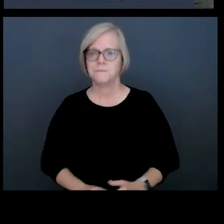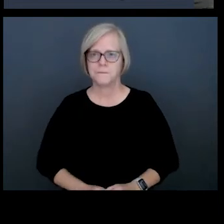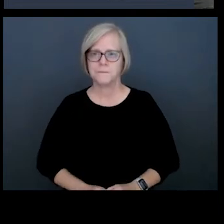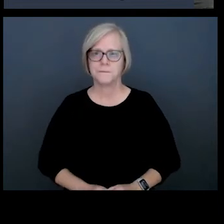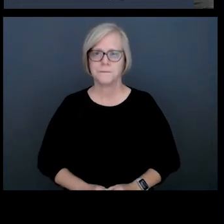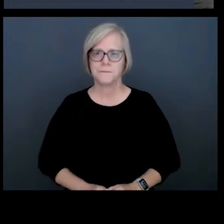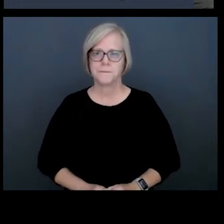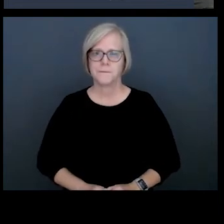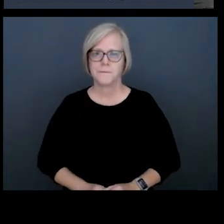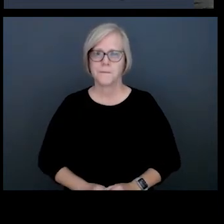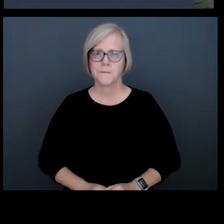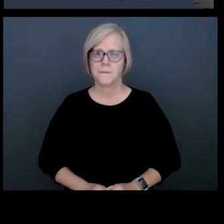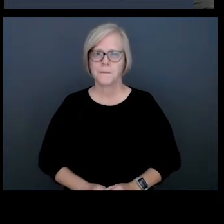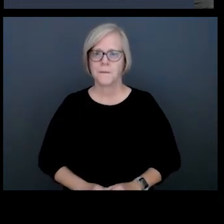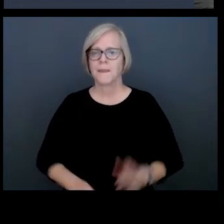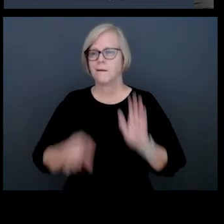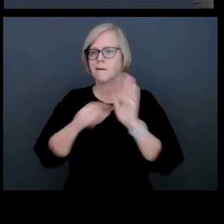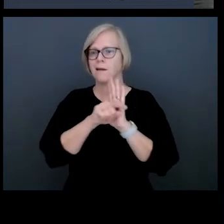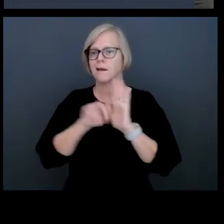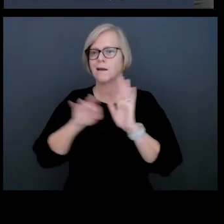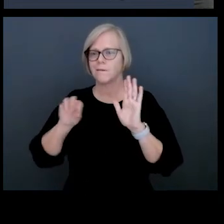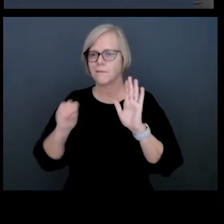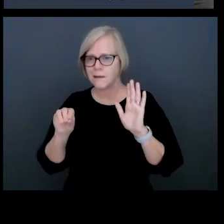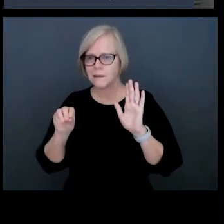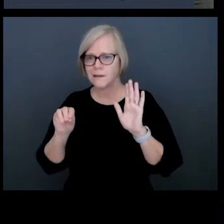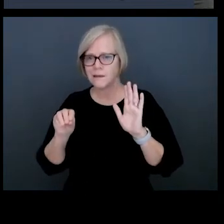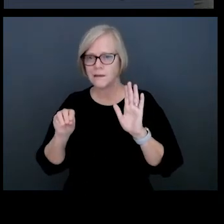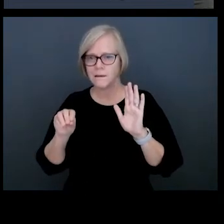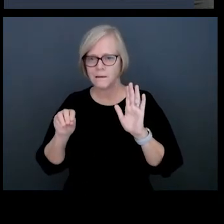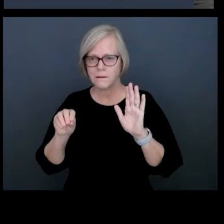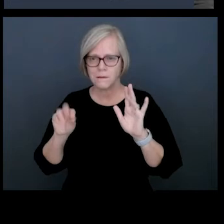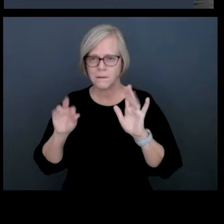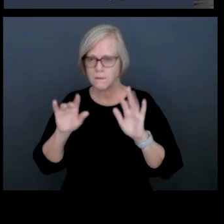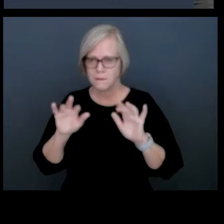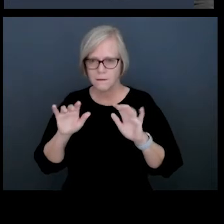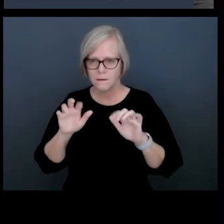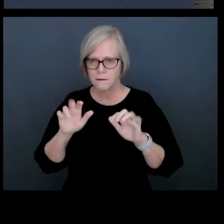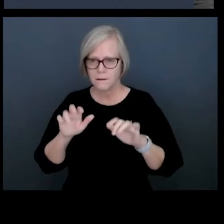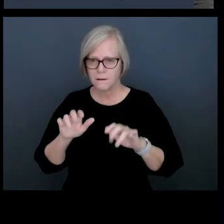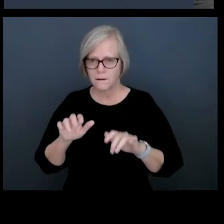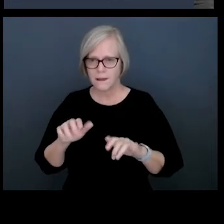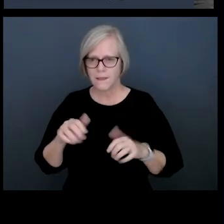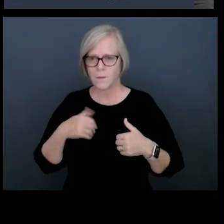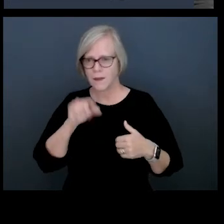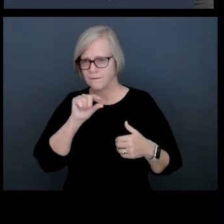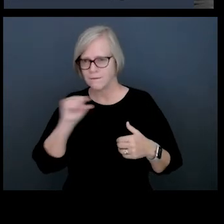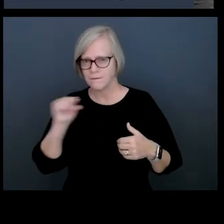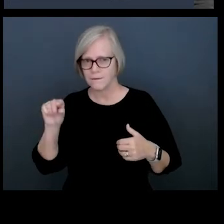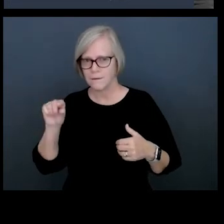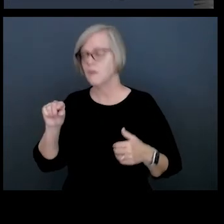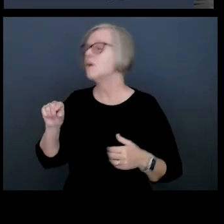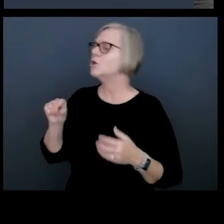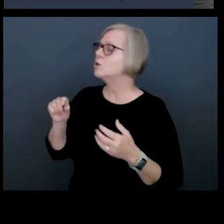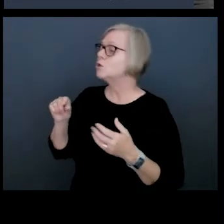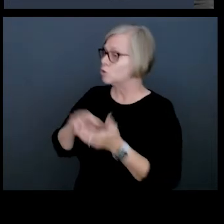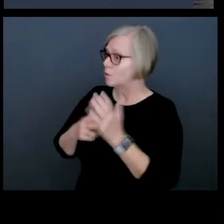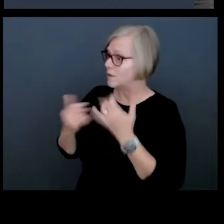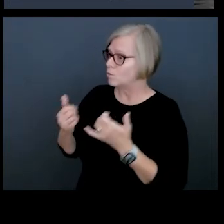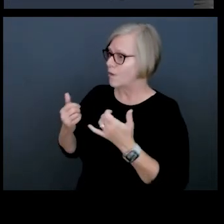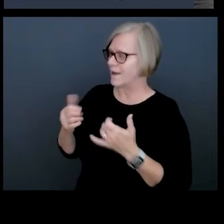So -90 and then we have this 41. So right now Michael's taking this location